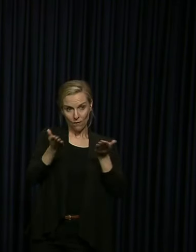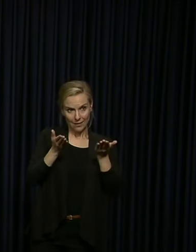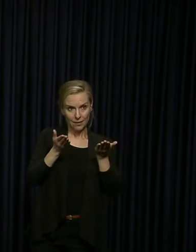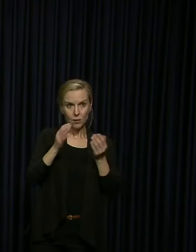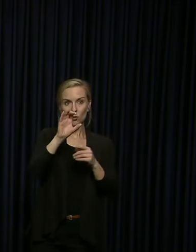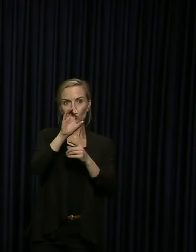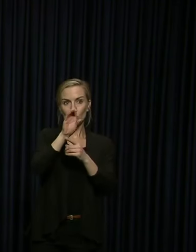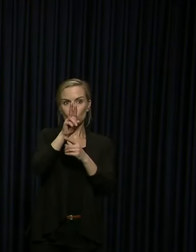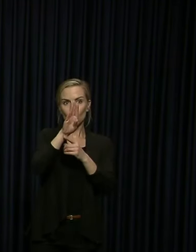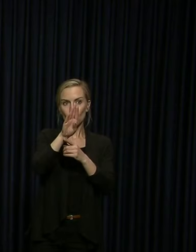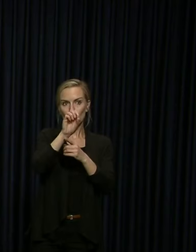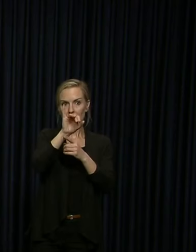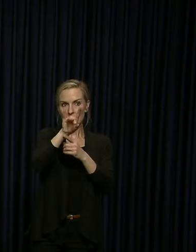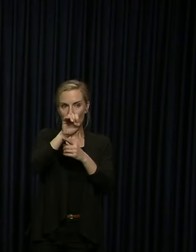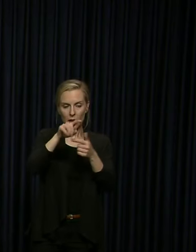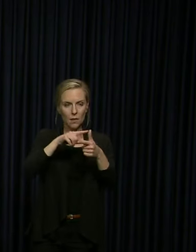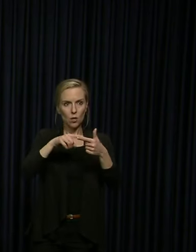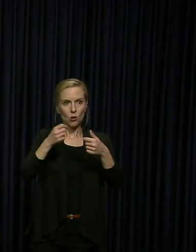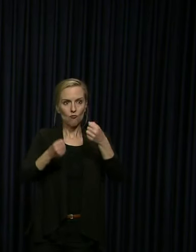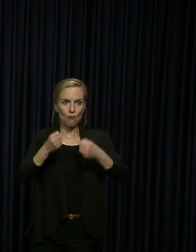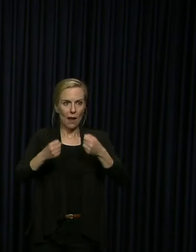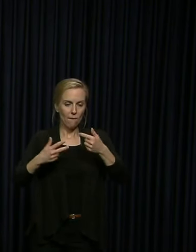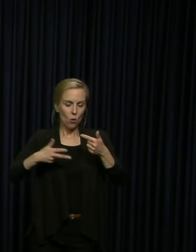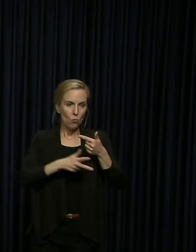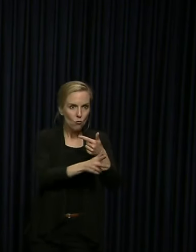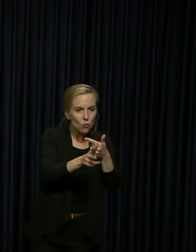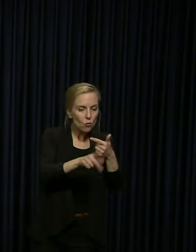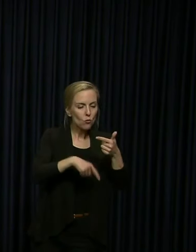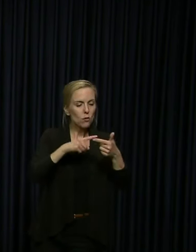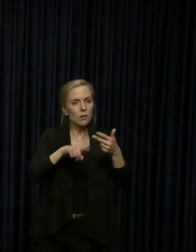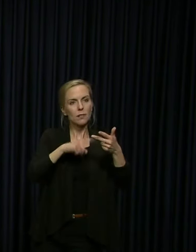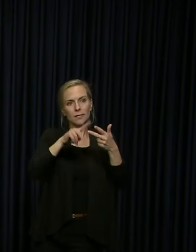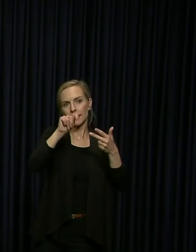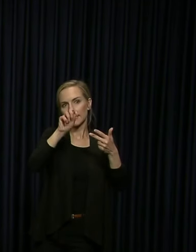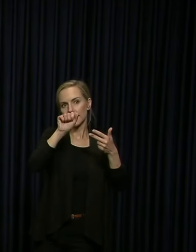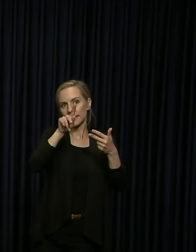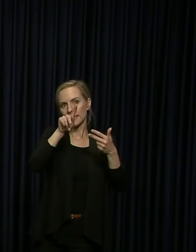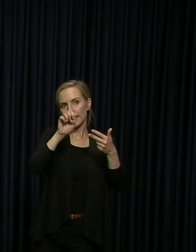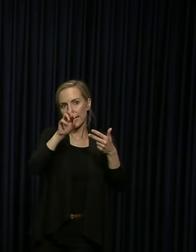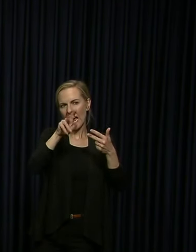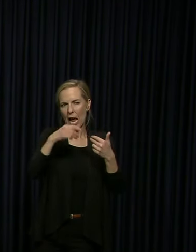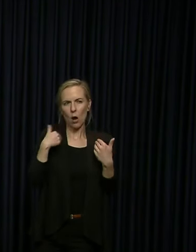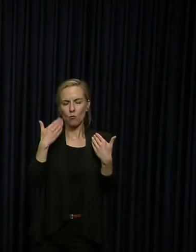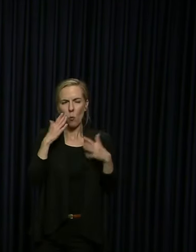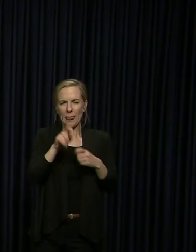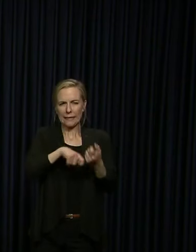TESTED POSITIVE IN THE LAST COUPLE DAYS BUT HAS BEEN WORKING